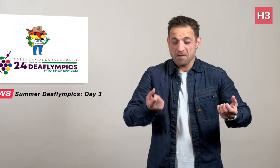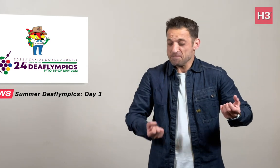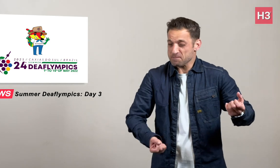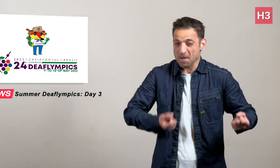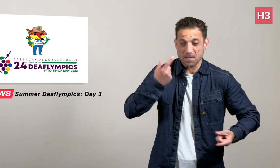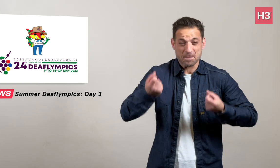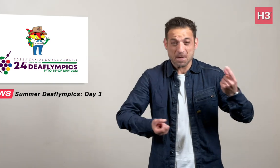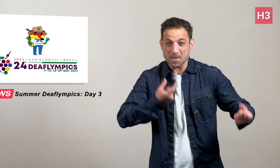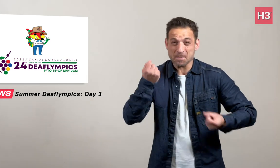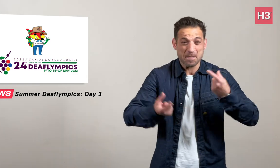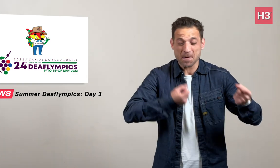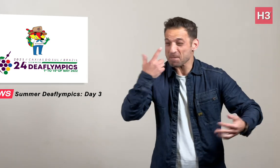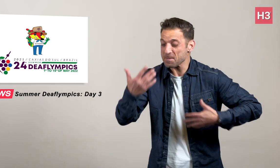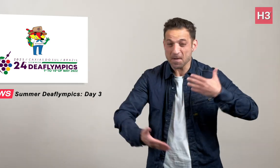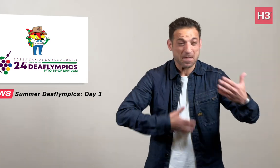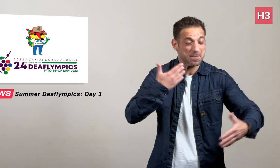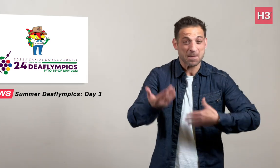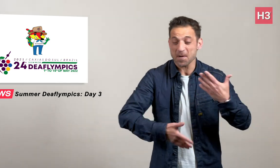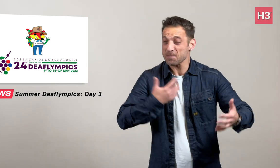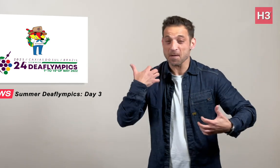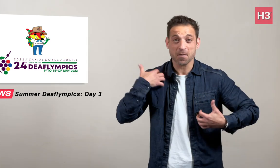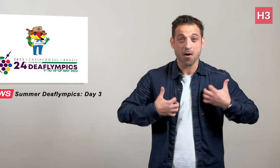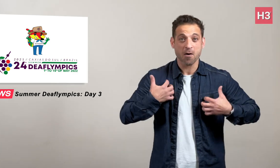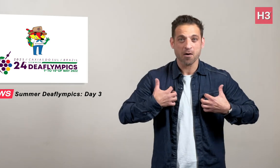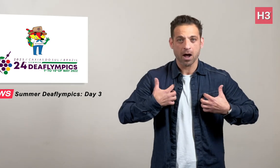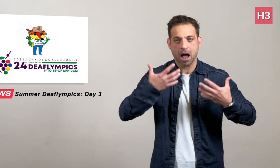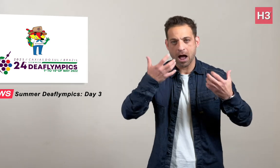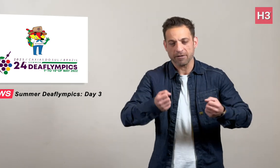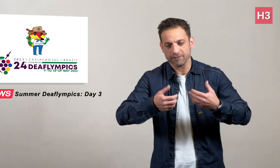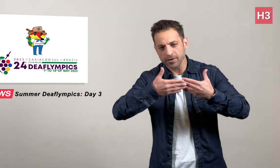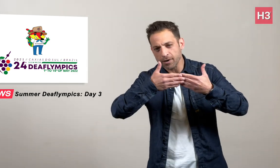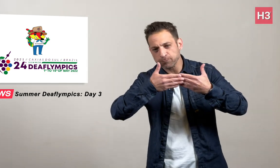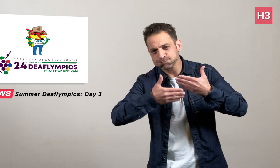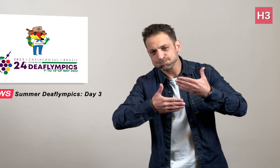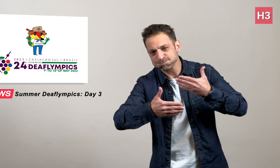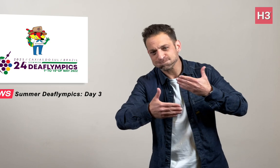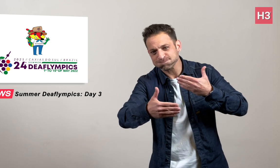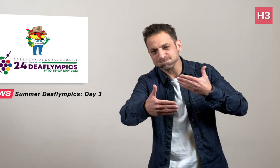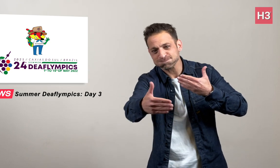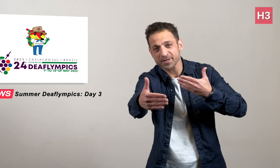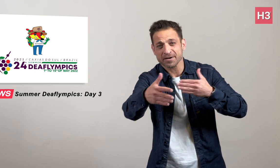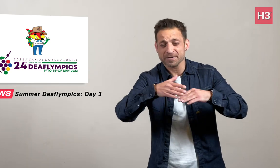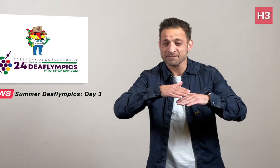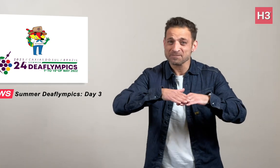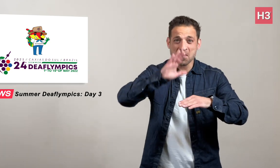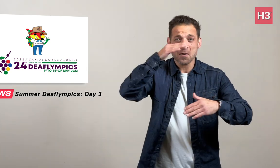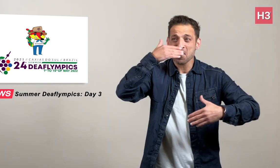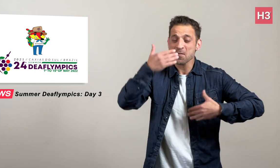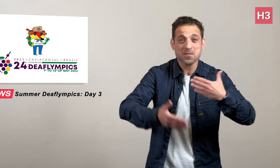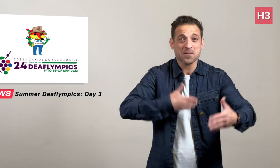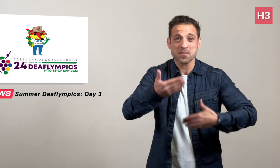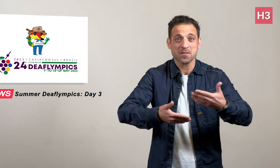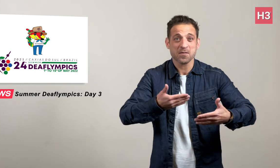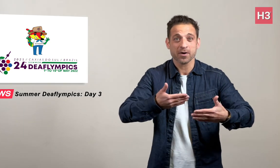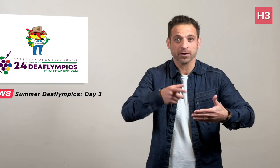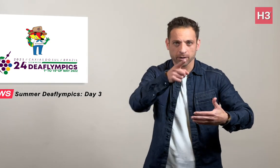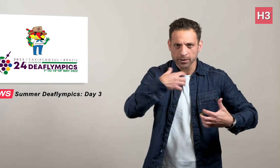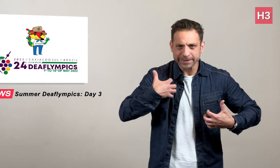a lot has happened fast with still a long way to go.